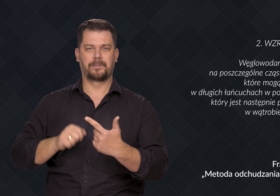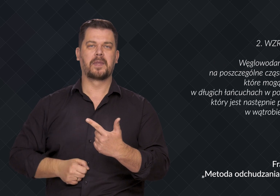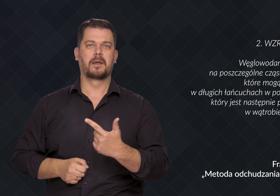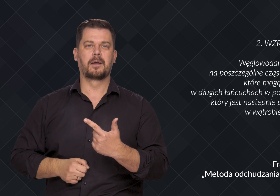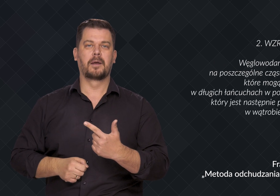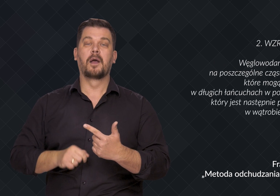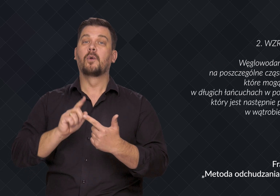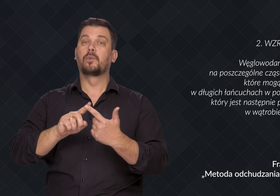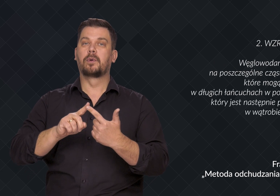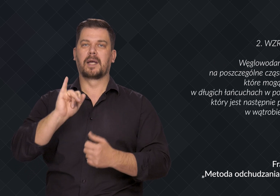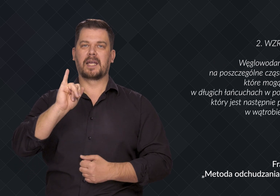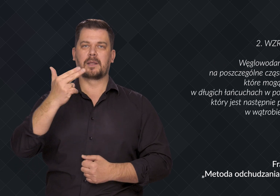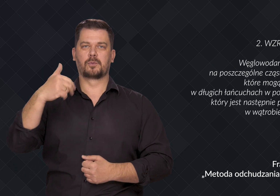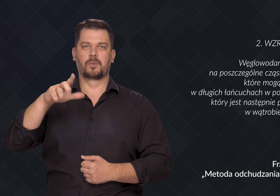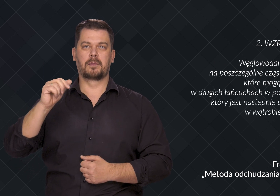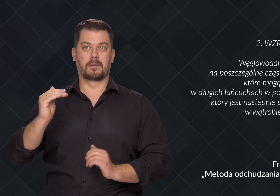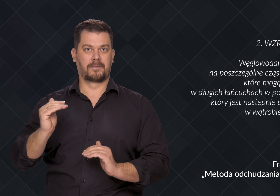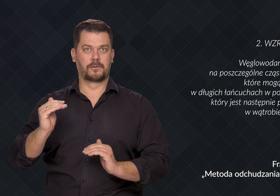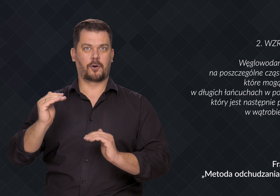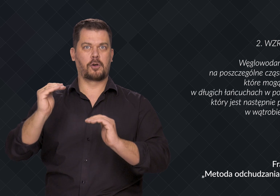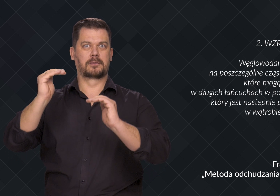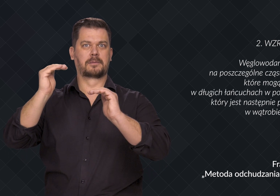2. INCREASE IN INSULIN